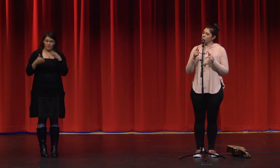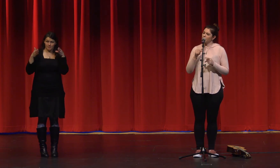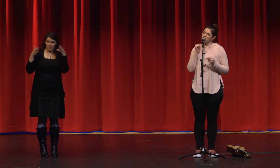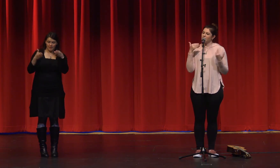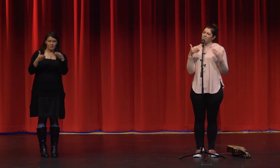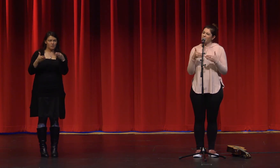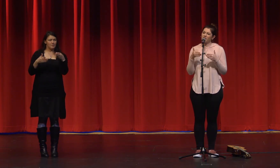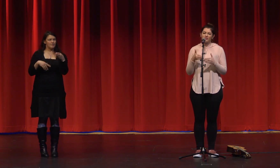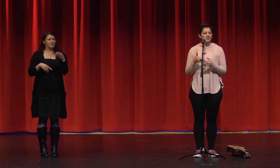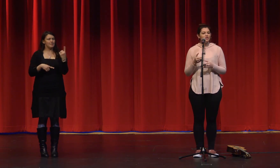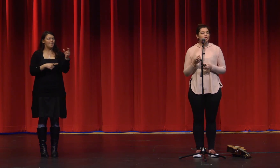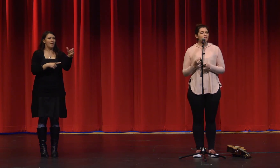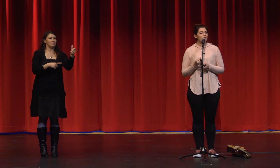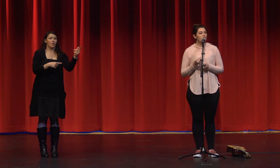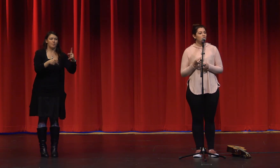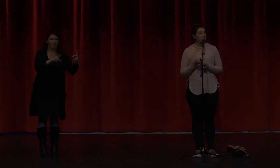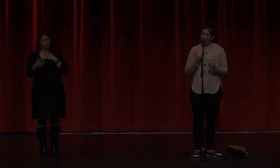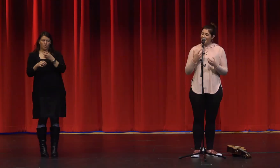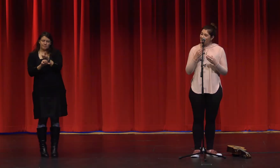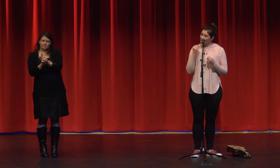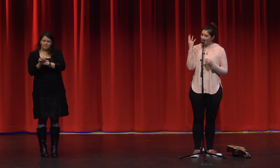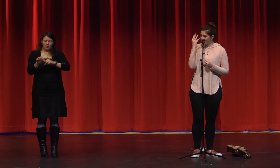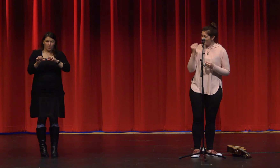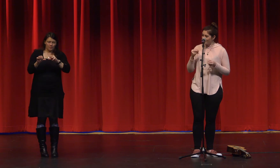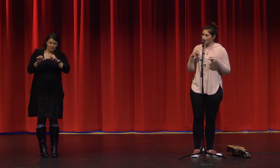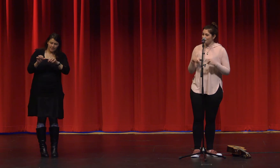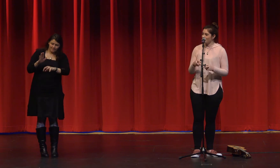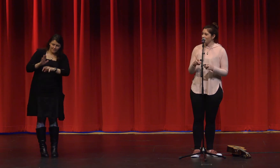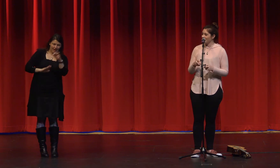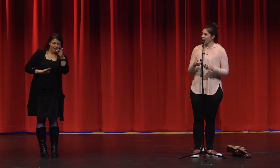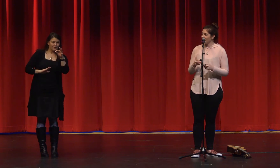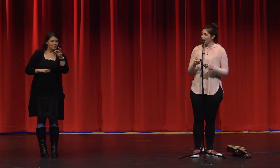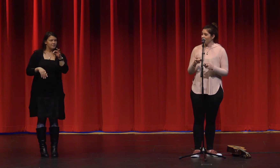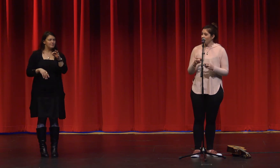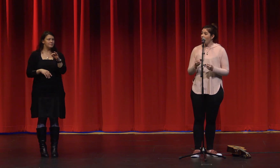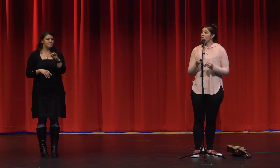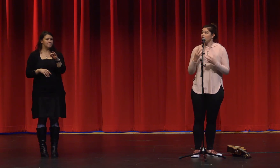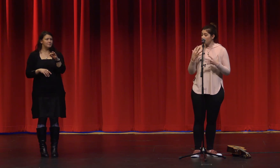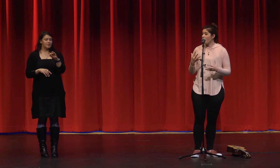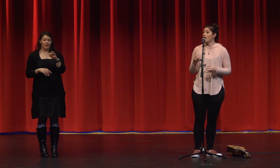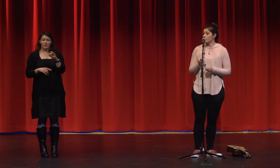people didn't pay much attention to. And it's been a beautiful journey. A lot of